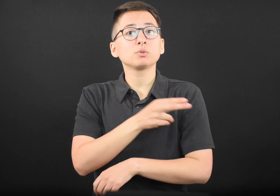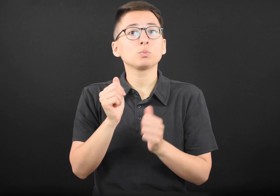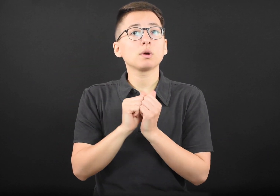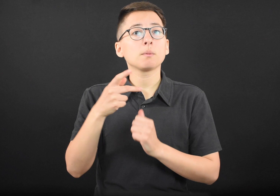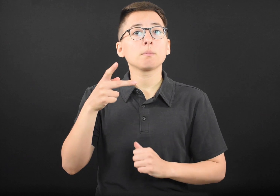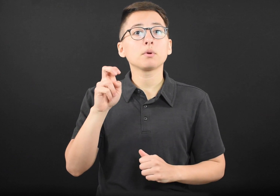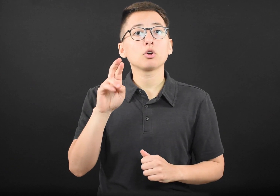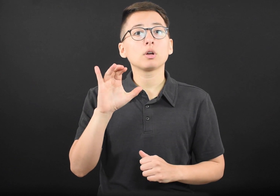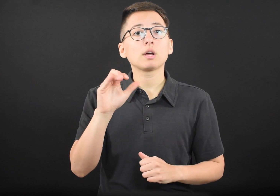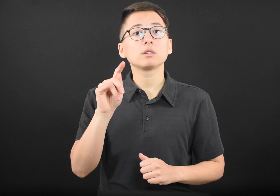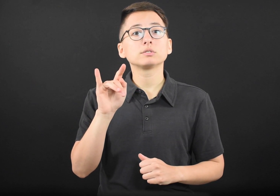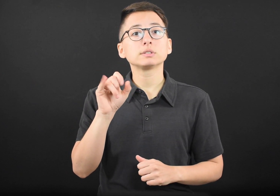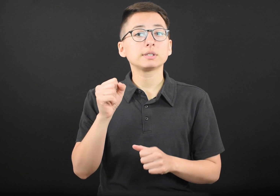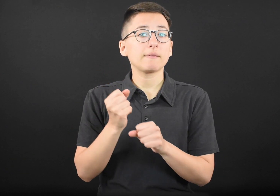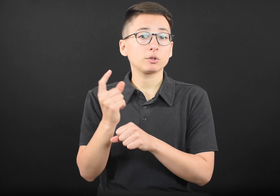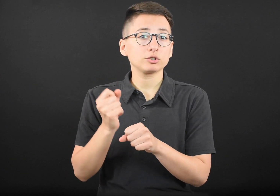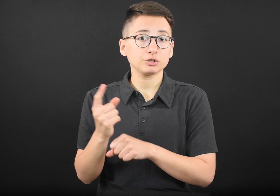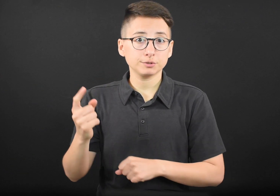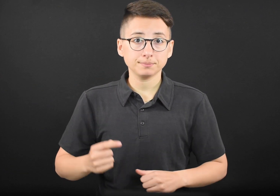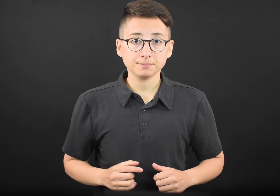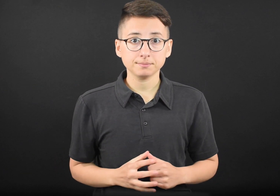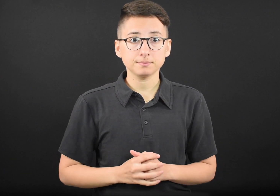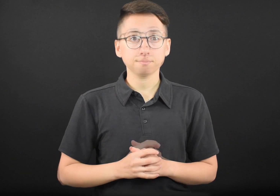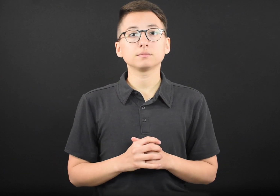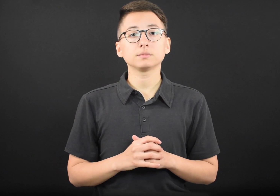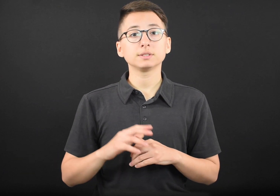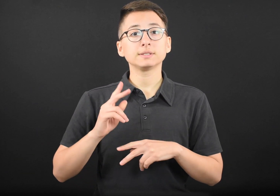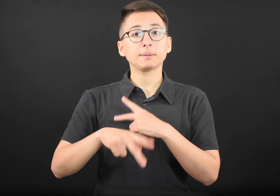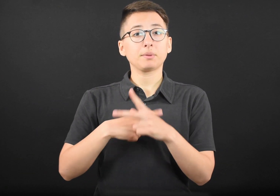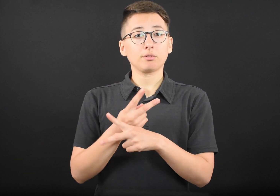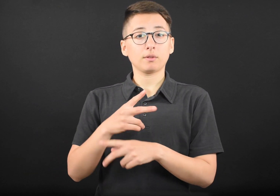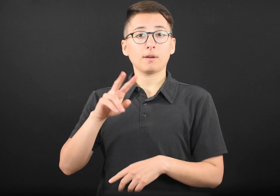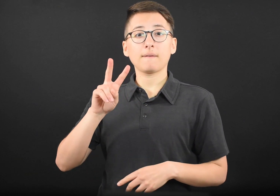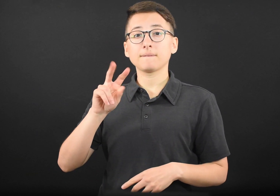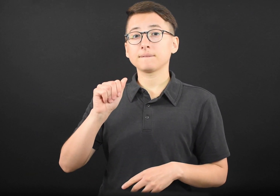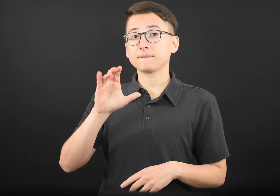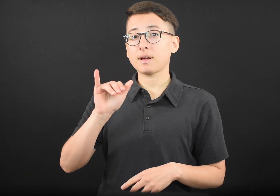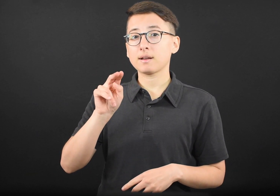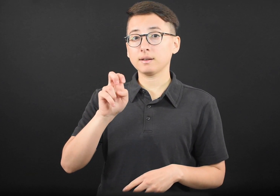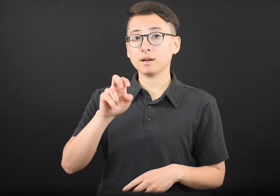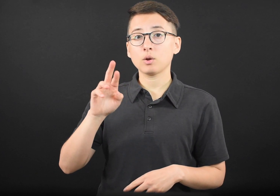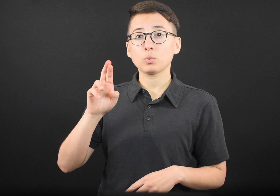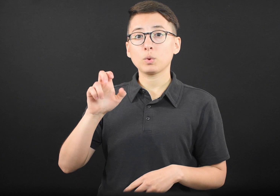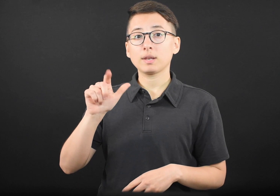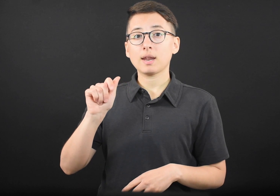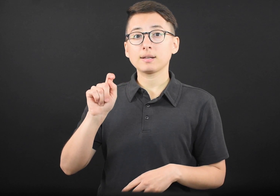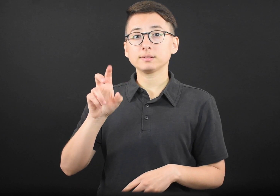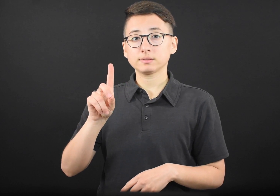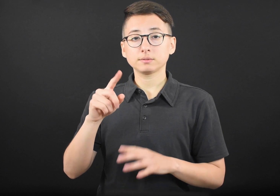are hospitalized with pericarditis each year. TYPICAL VACCINE- RELATED SYMPTOMS